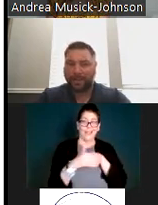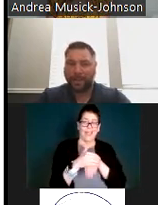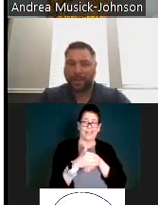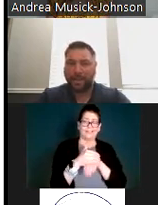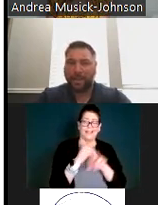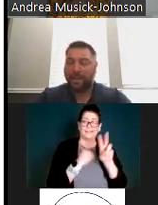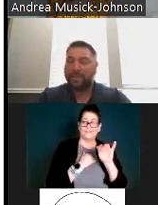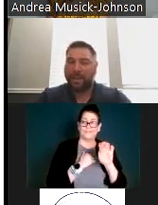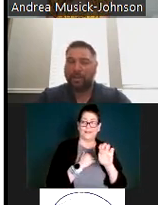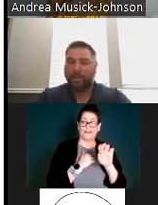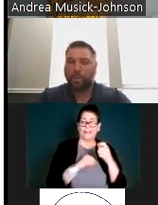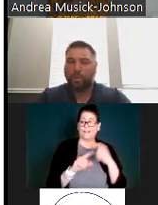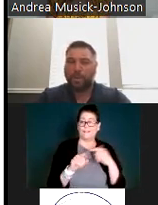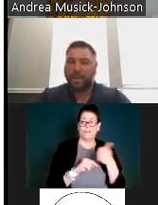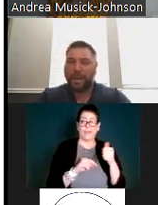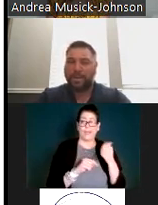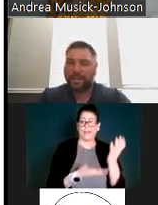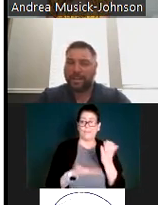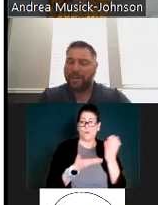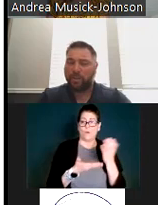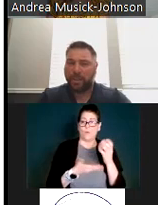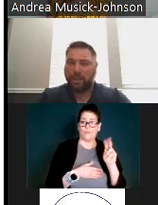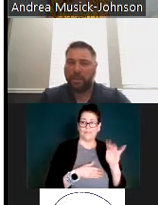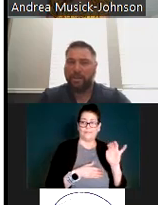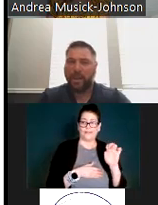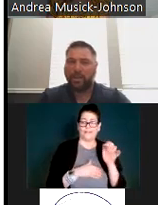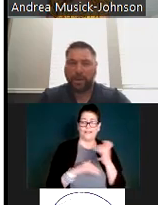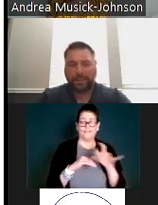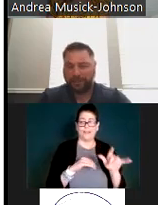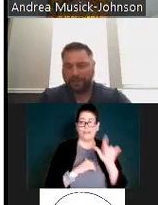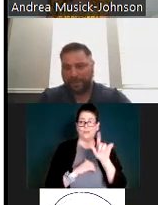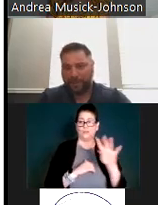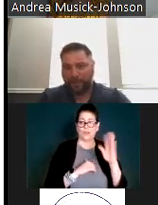It is available, 24 hours a day, 7 days a week, and 365 days a year.